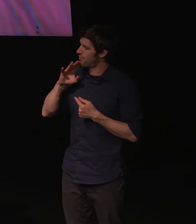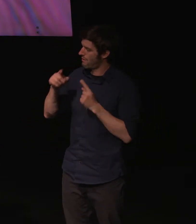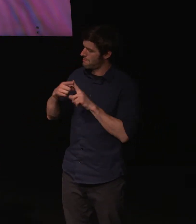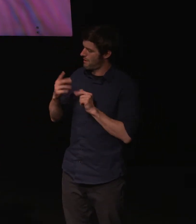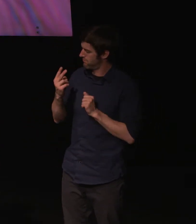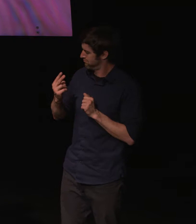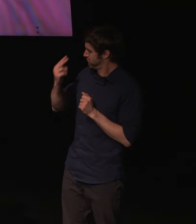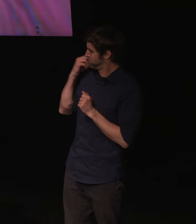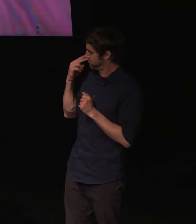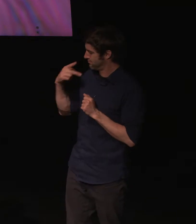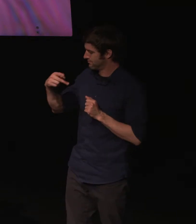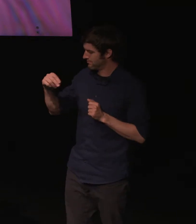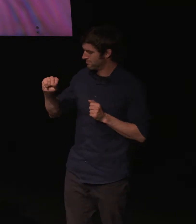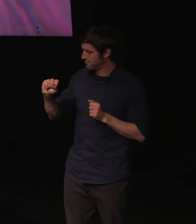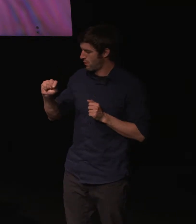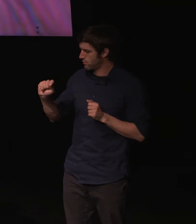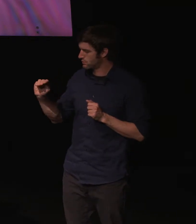unless I'm behind a booth trying to sell it to people.